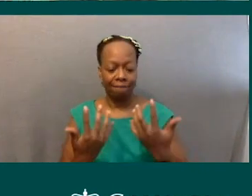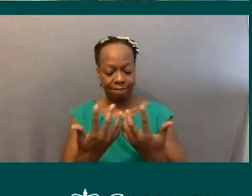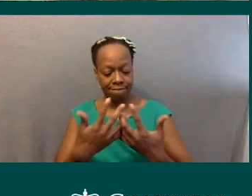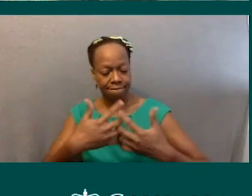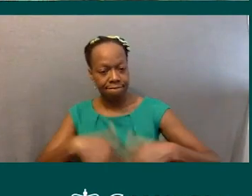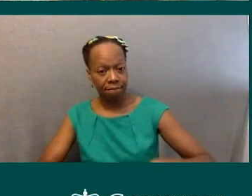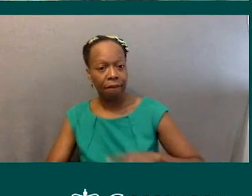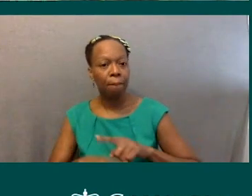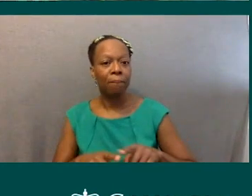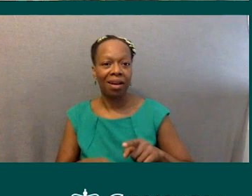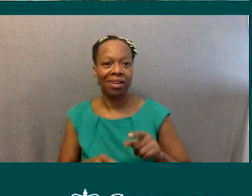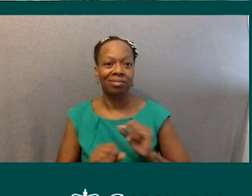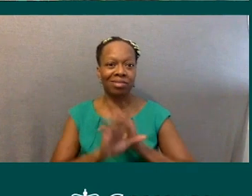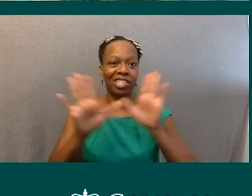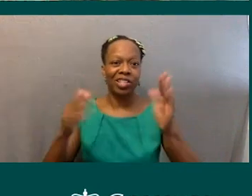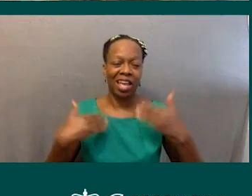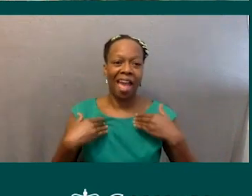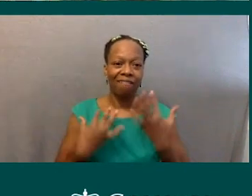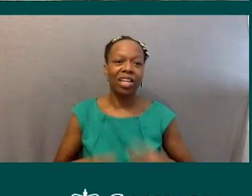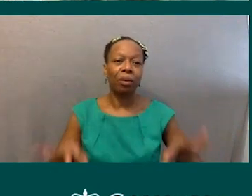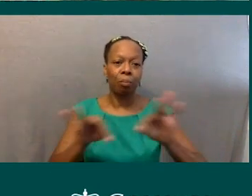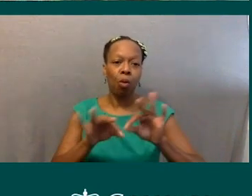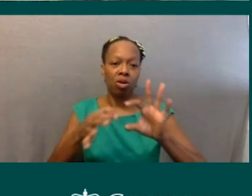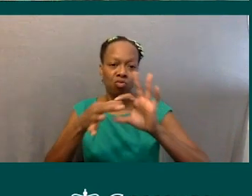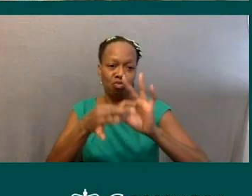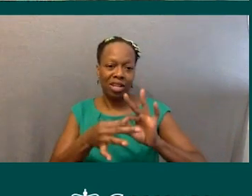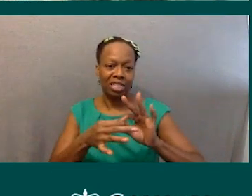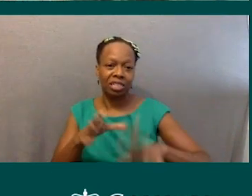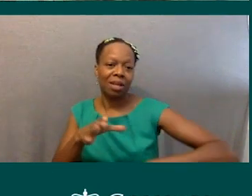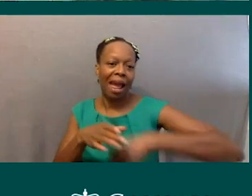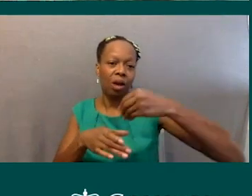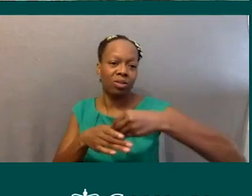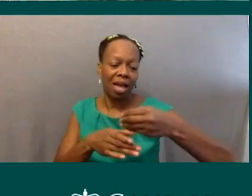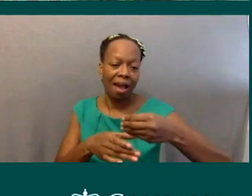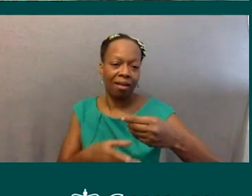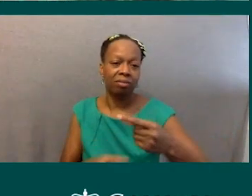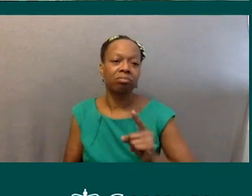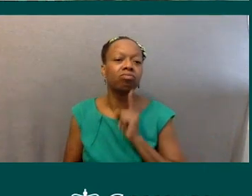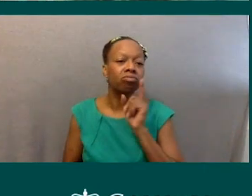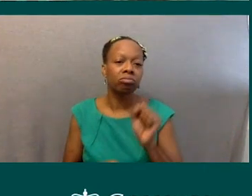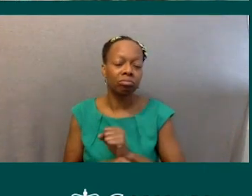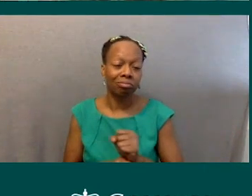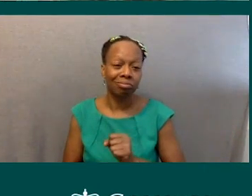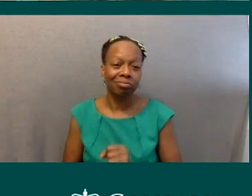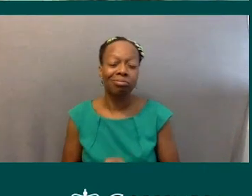Yeah and I think that is what's really, pretty amazing about the field of cerebral palsy